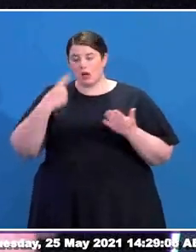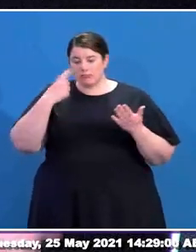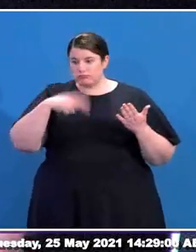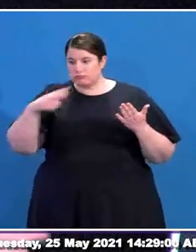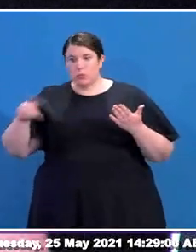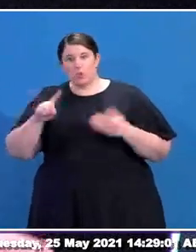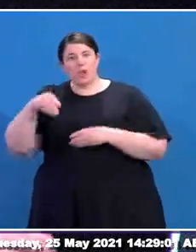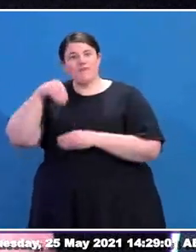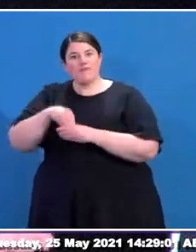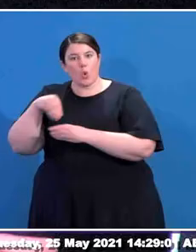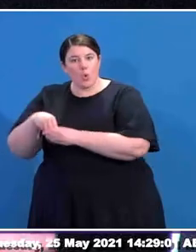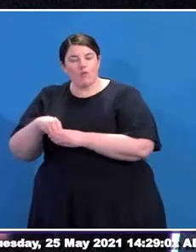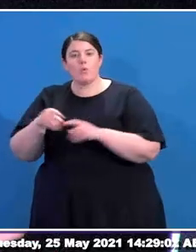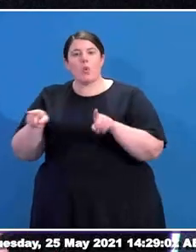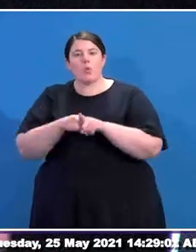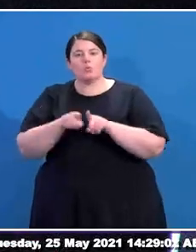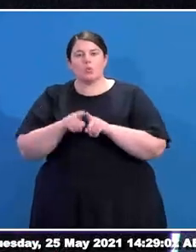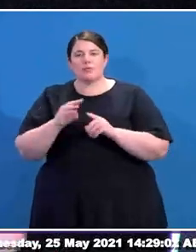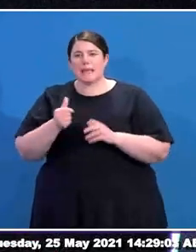of the risk components of the matter.